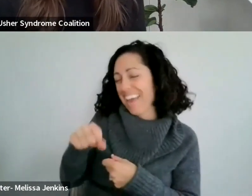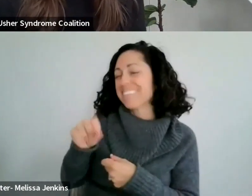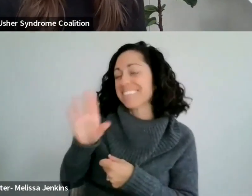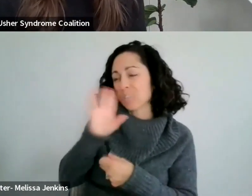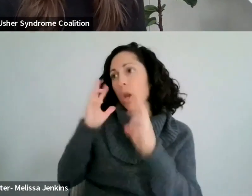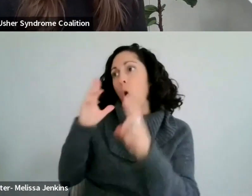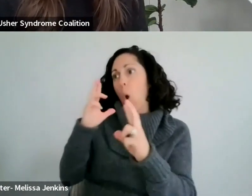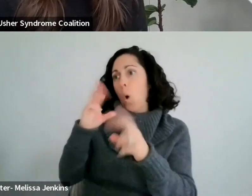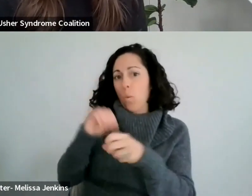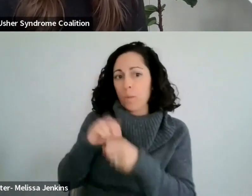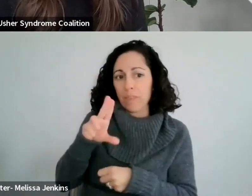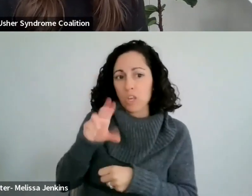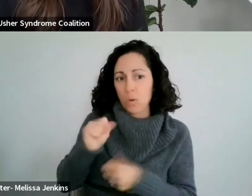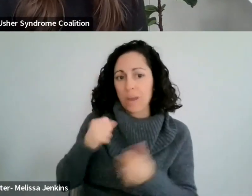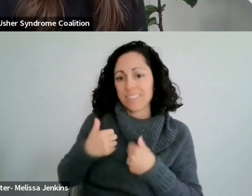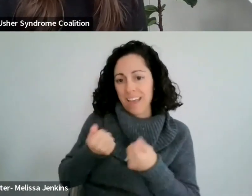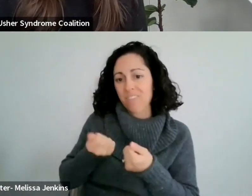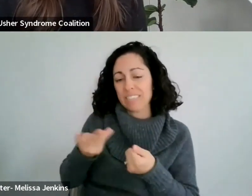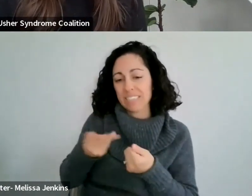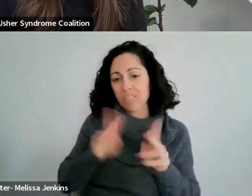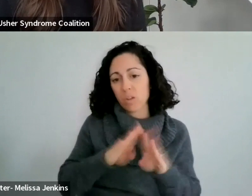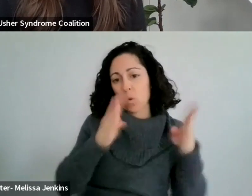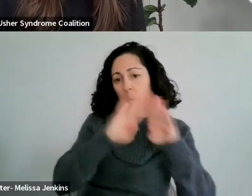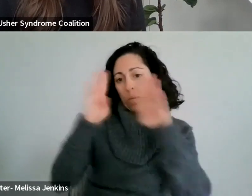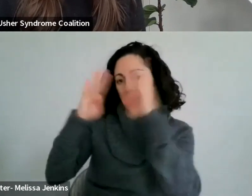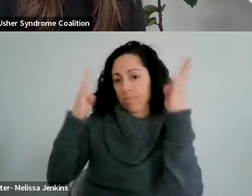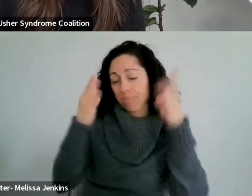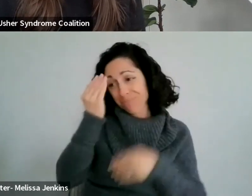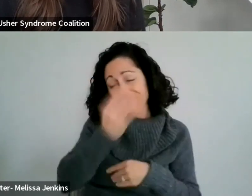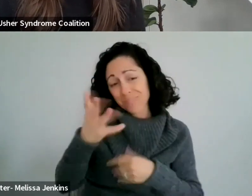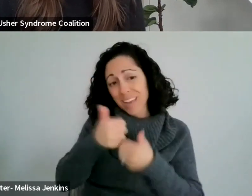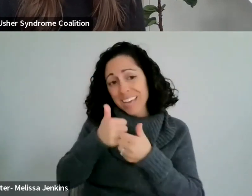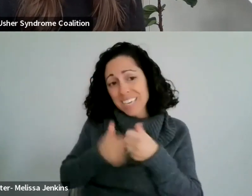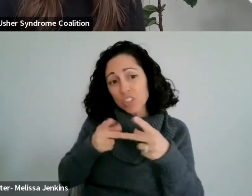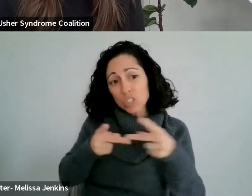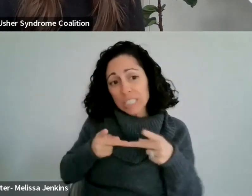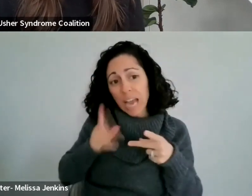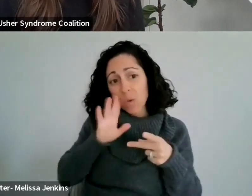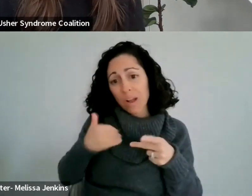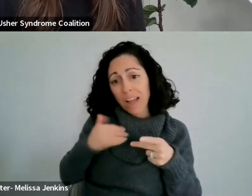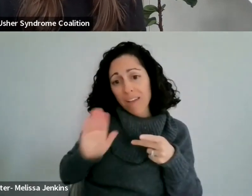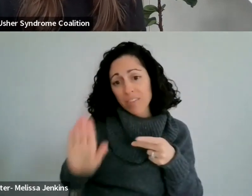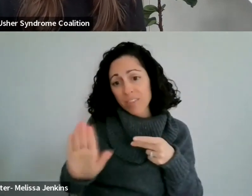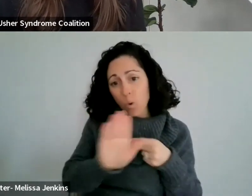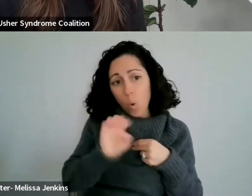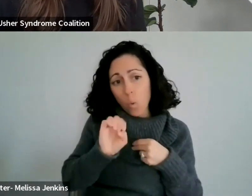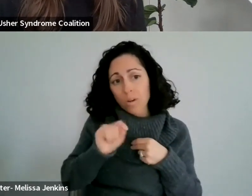each site does have a different ethics procedure and we do need to go through all of the different